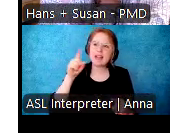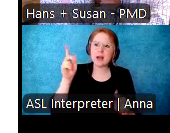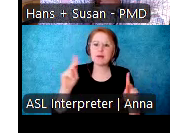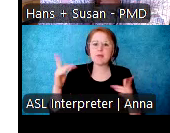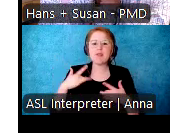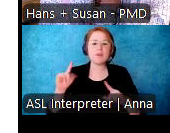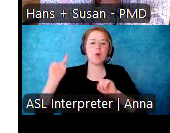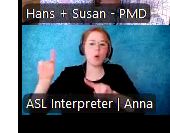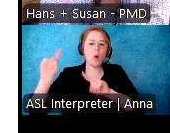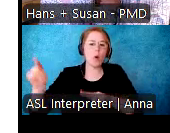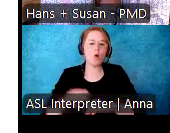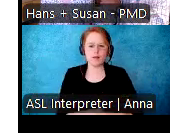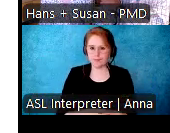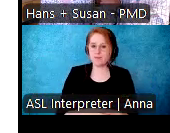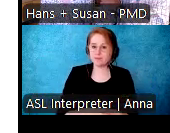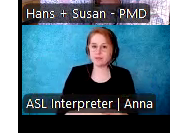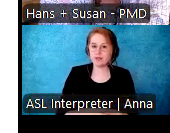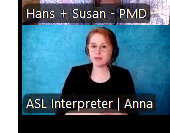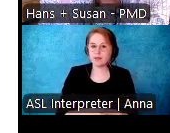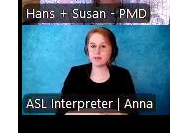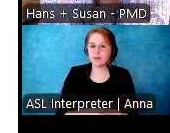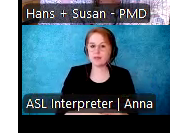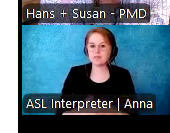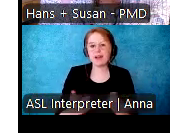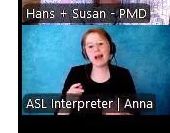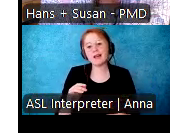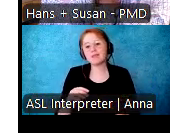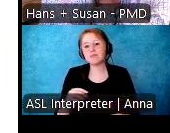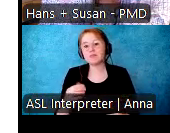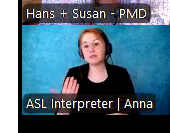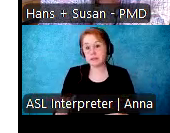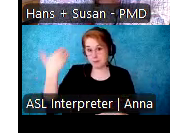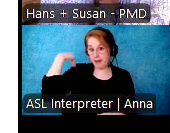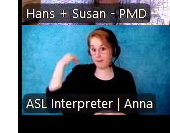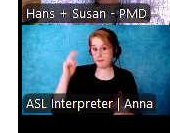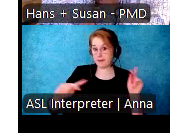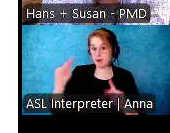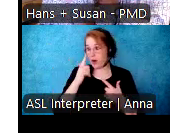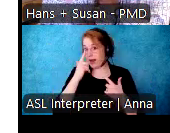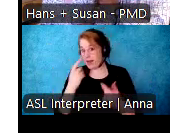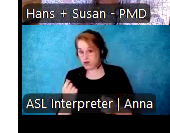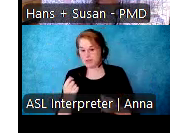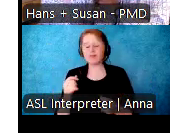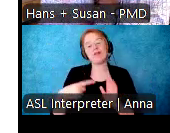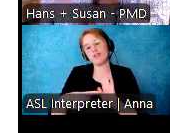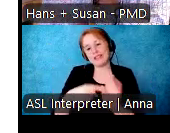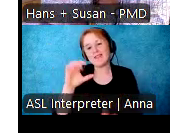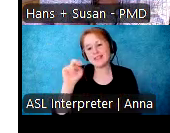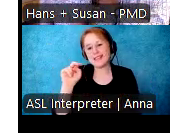And some of our past people, registrants, who are interested in CNA for example, we might see